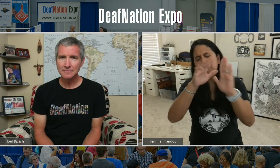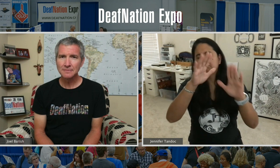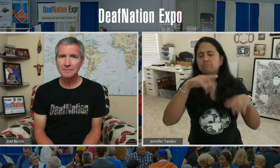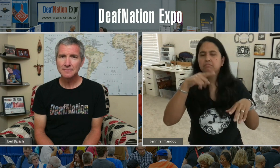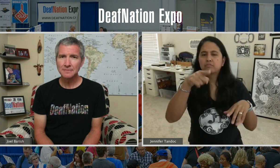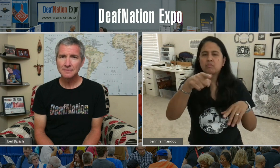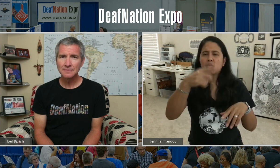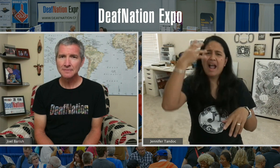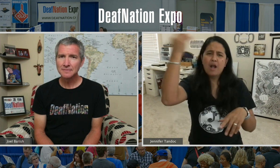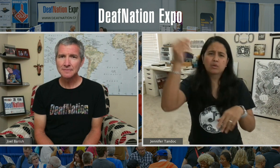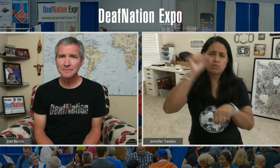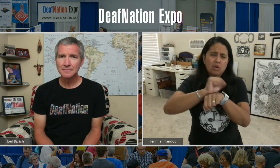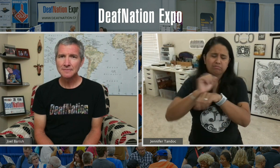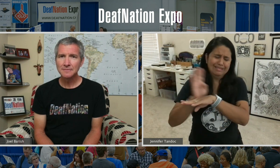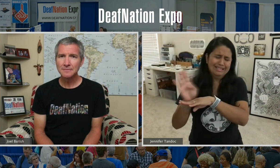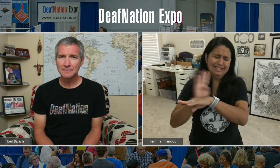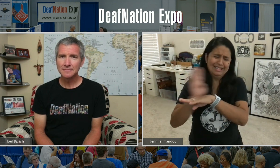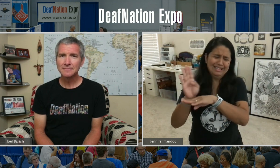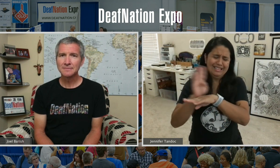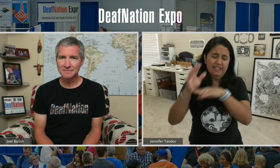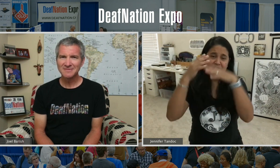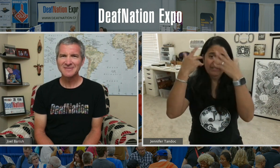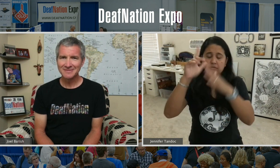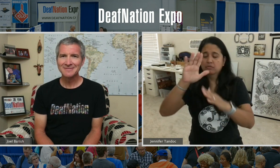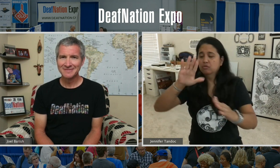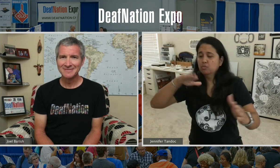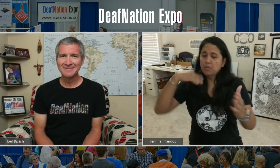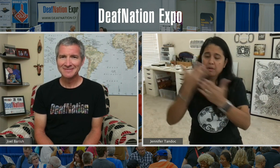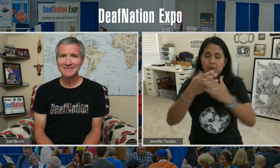For example, when you go to work and are busy, and you’re done